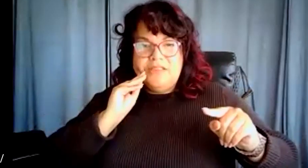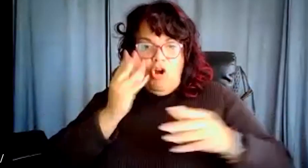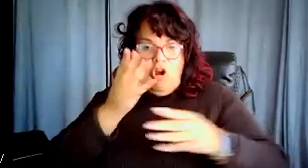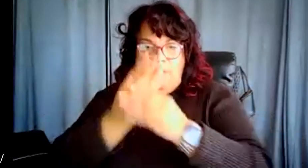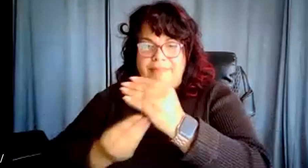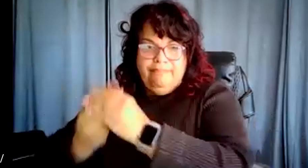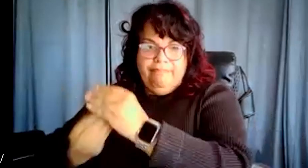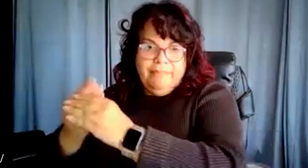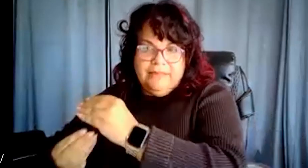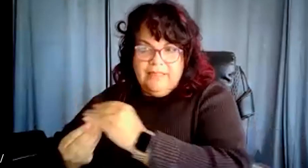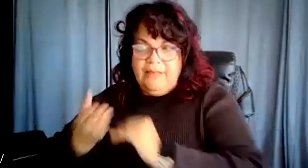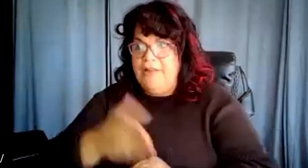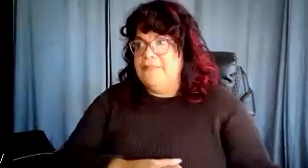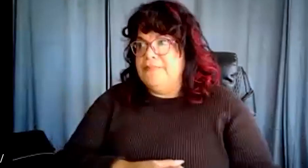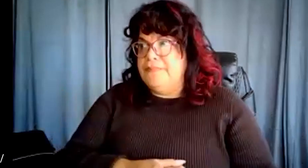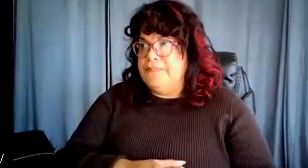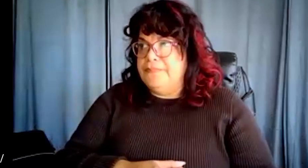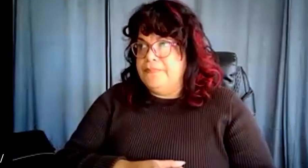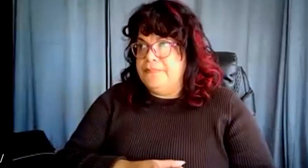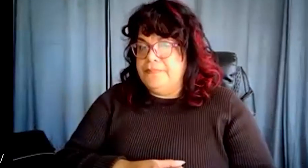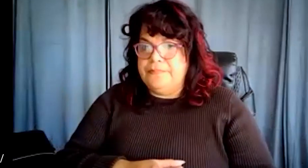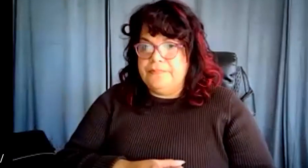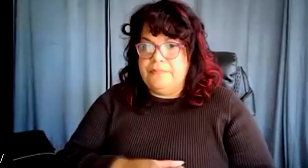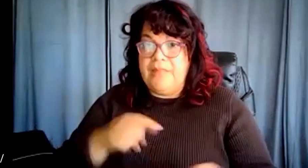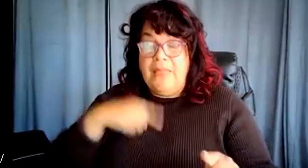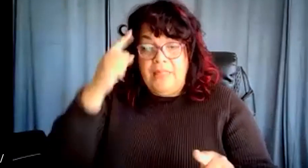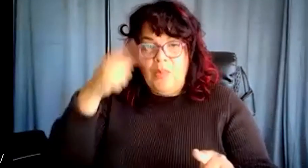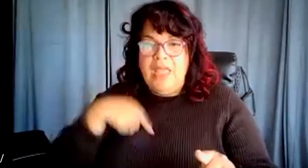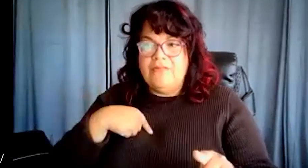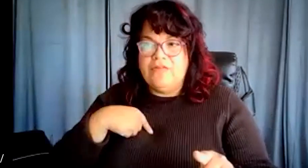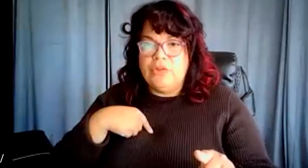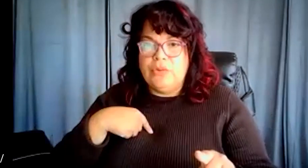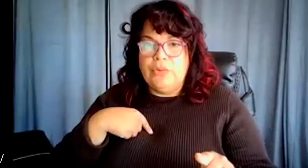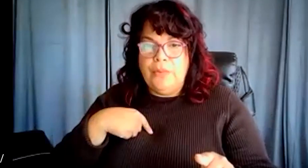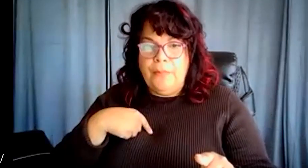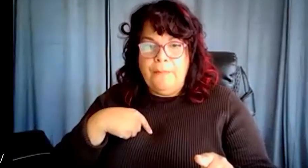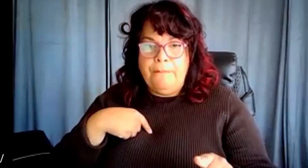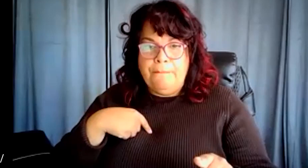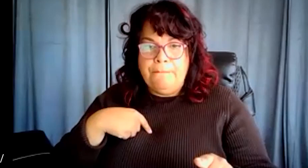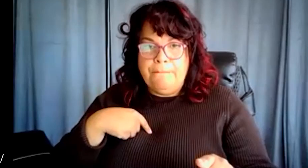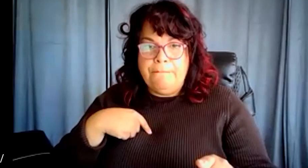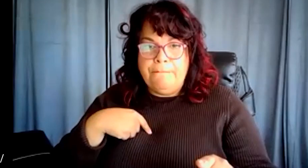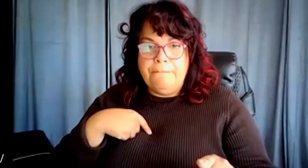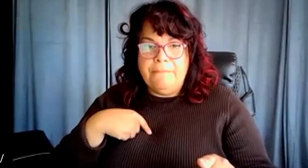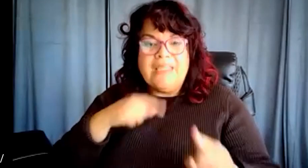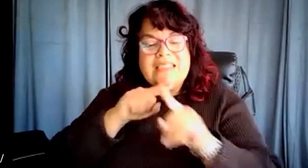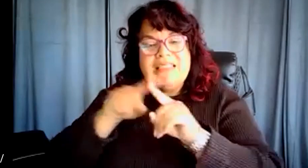And so, I think we have to hold on to the fact that different identities can connect